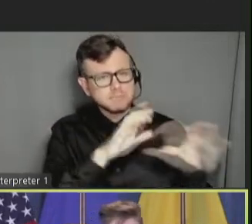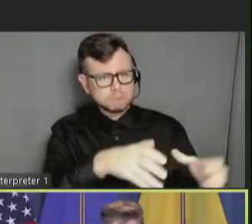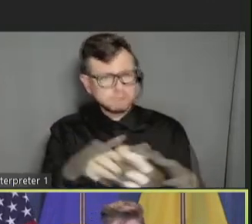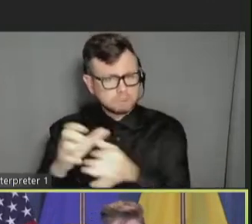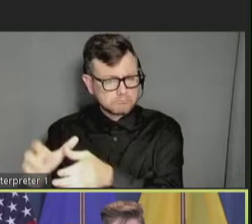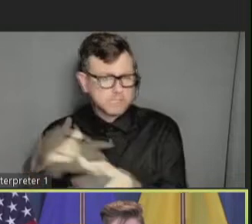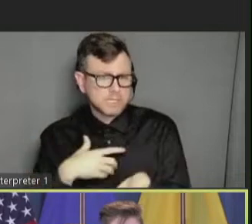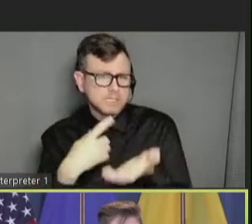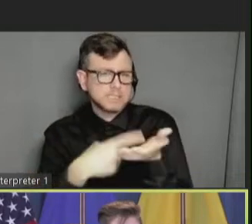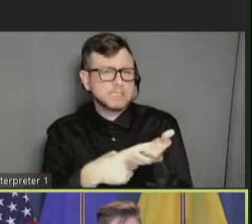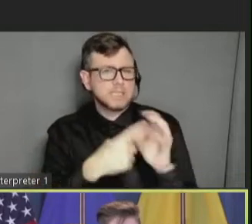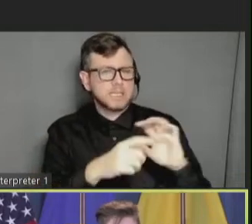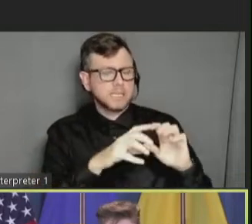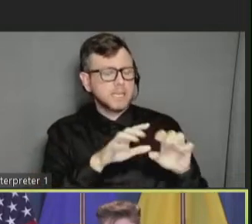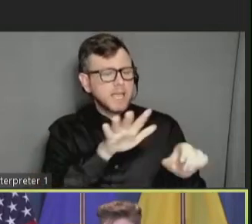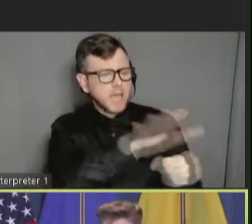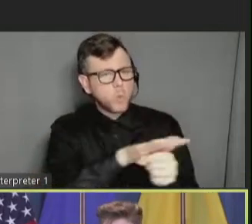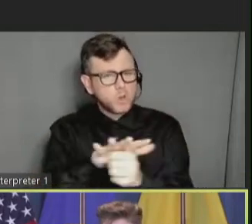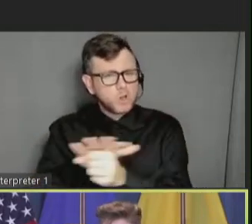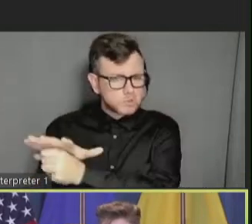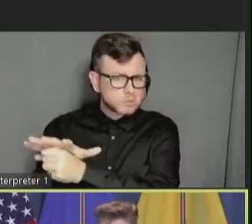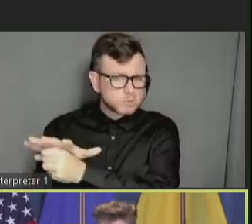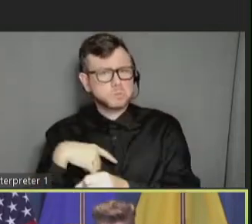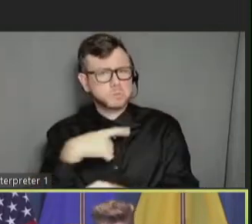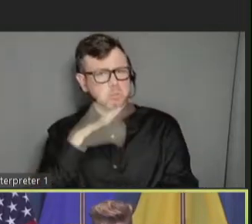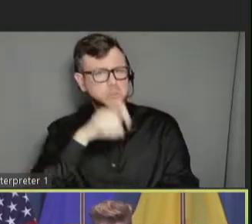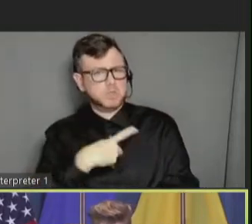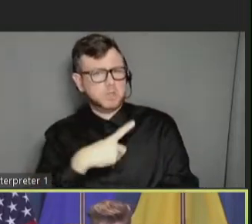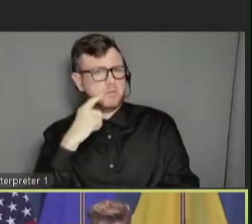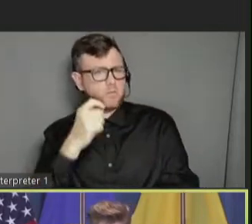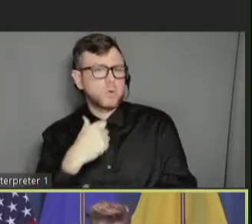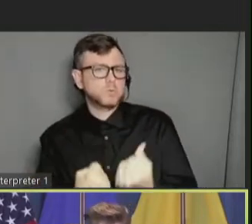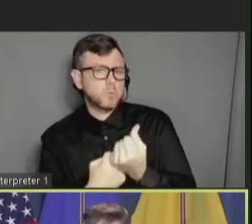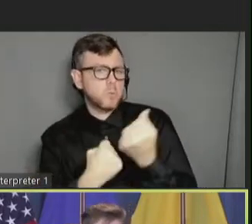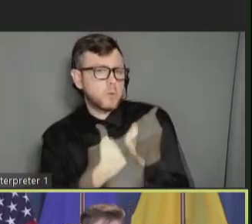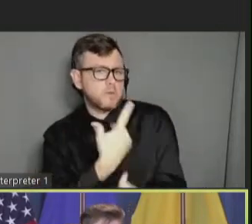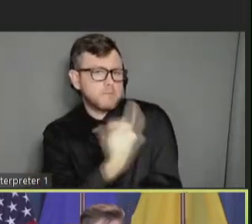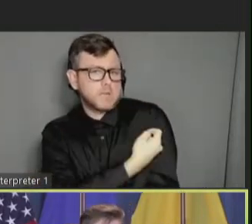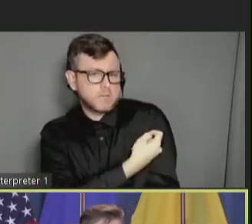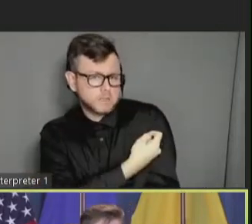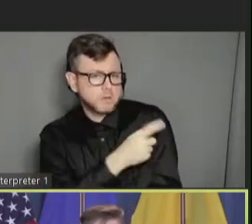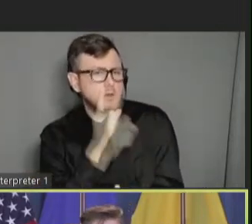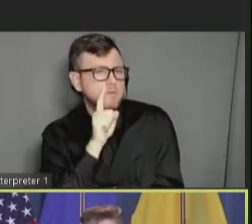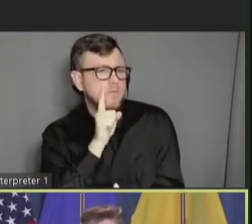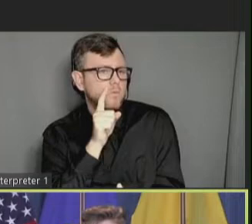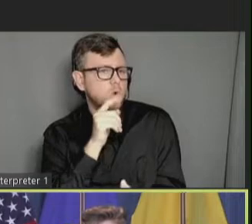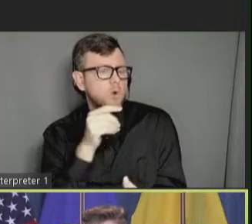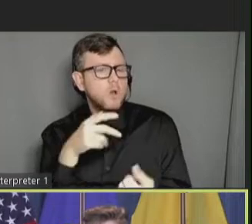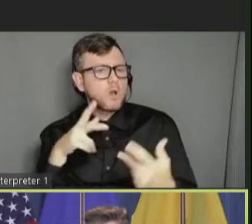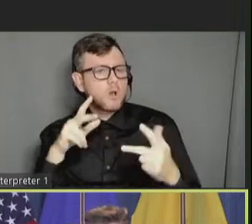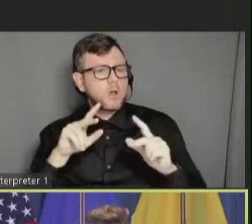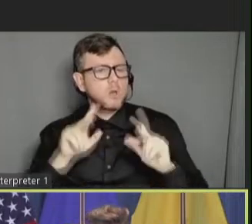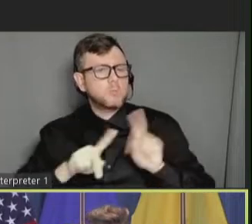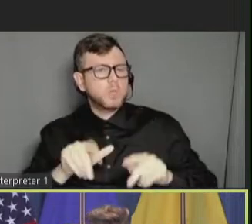pathway with the ultimate goal of getting shots in arms. These domains are inherently interconnected,